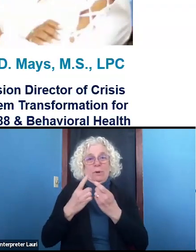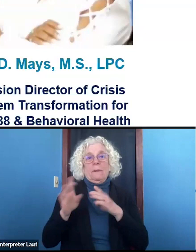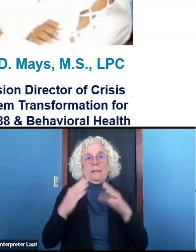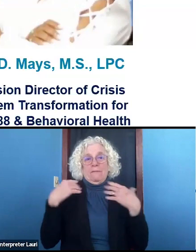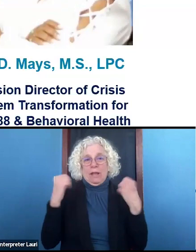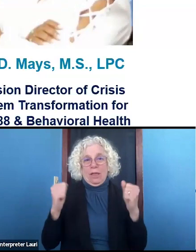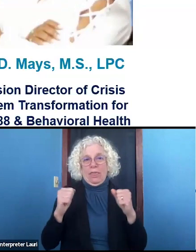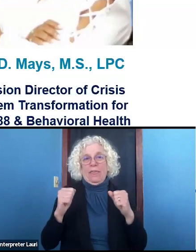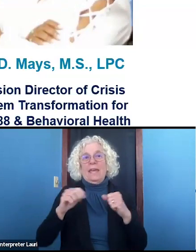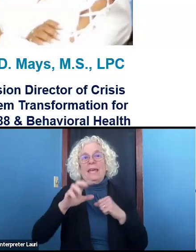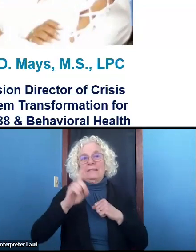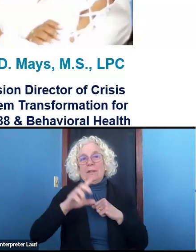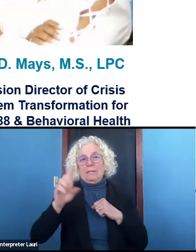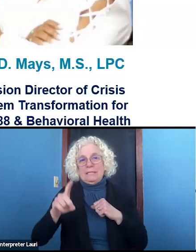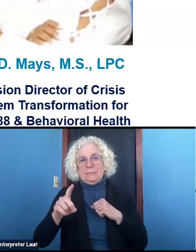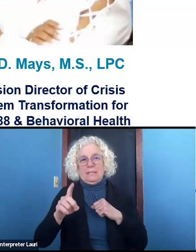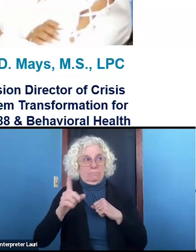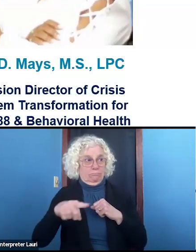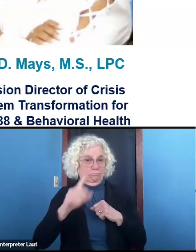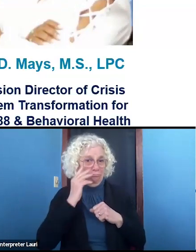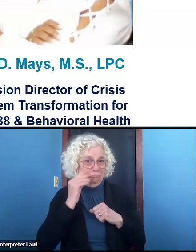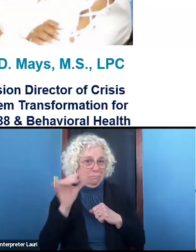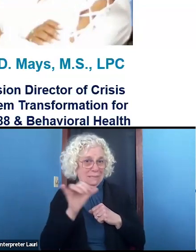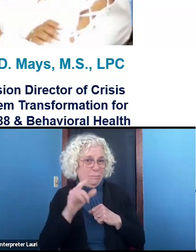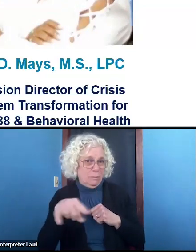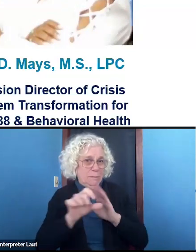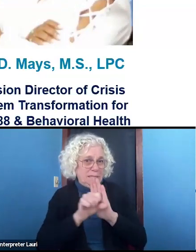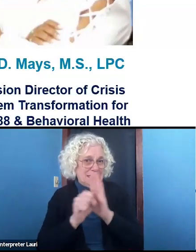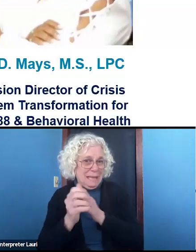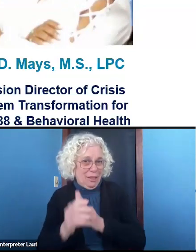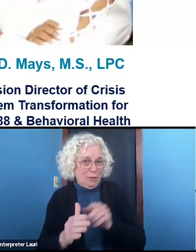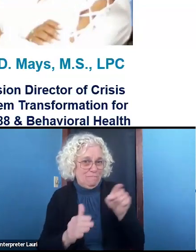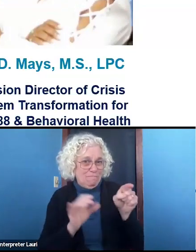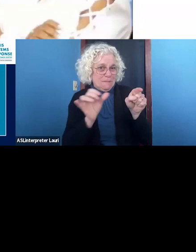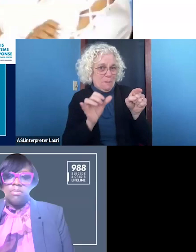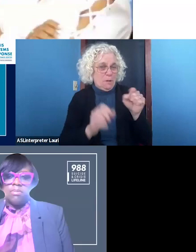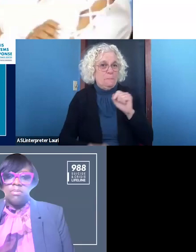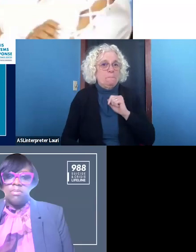So she's been in your shoes if you were a state leader. She has extensive experience in executive